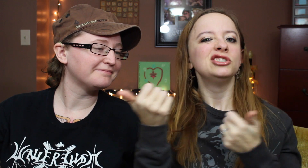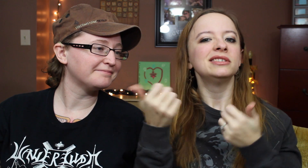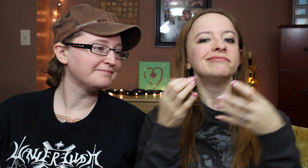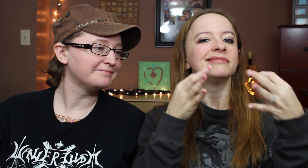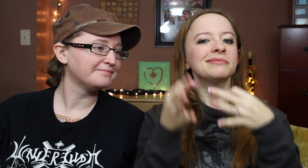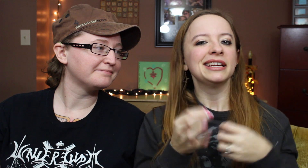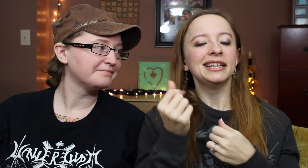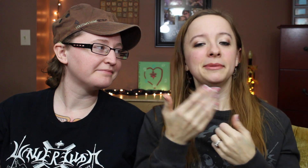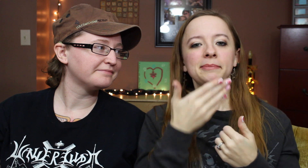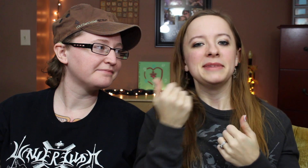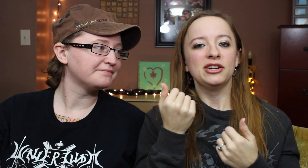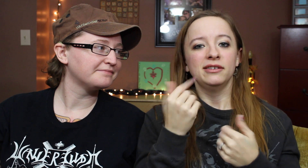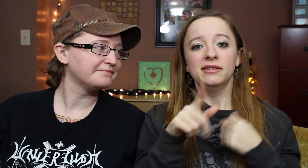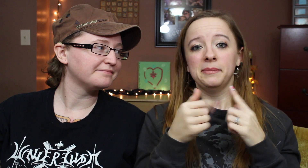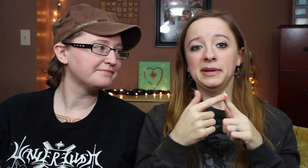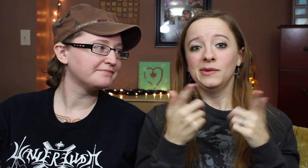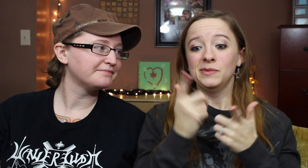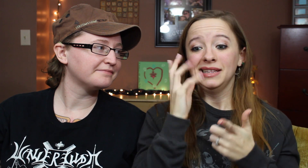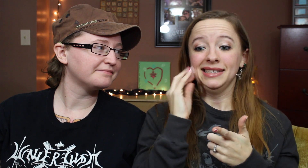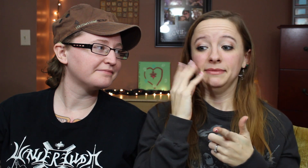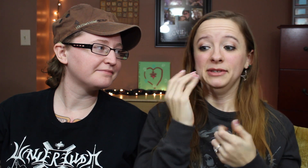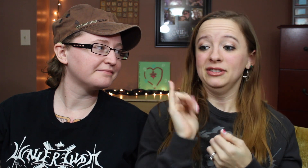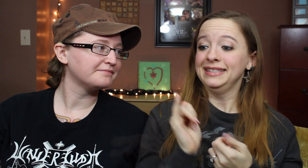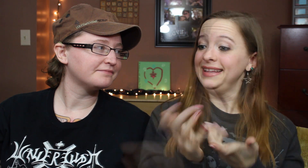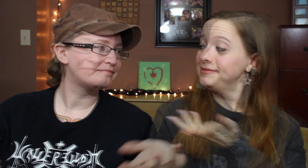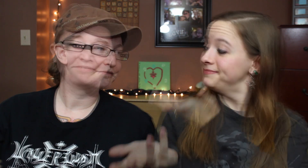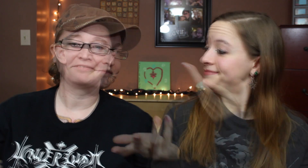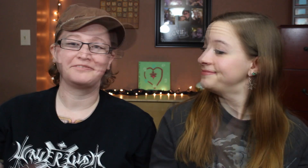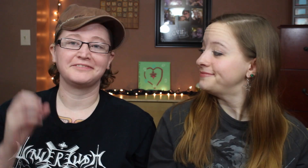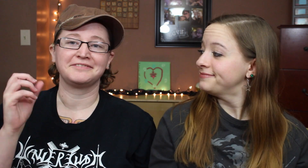I do. So maybe she can explain it a little bit better and what the experience